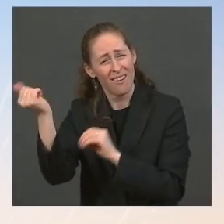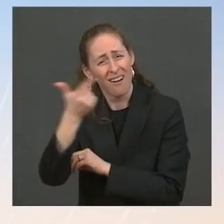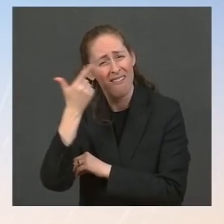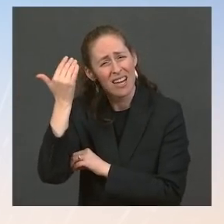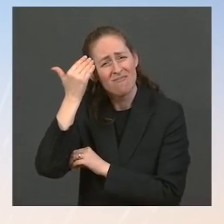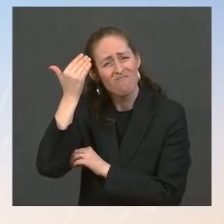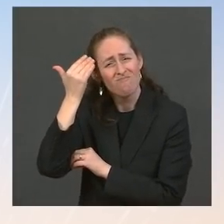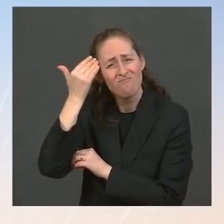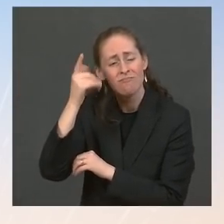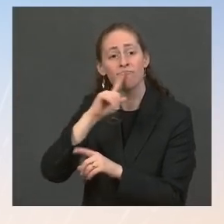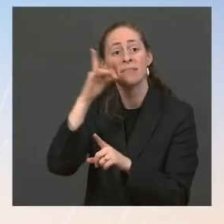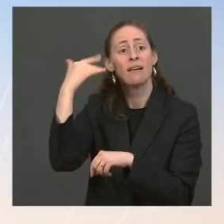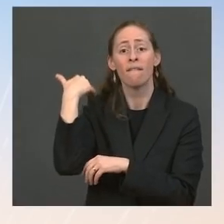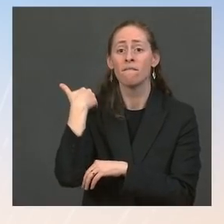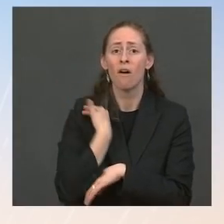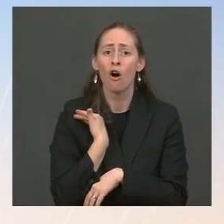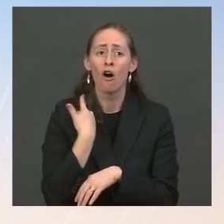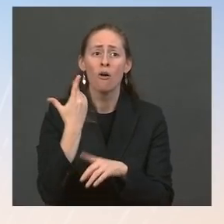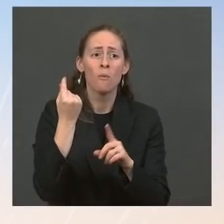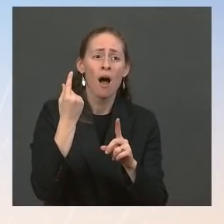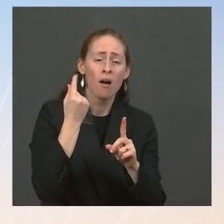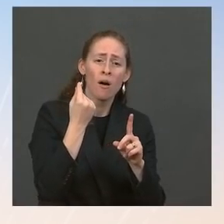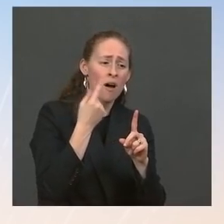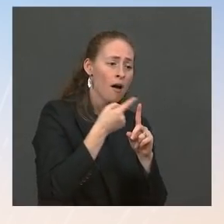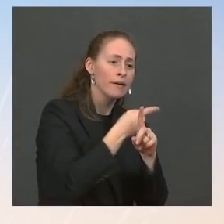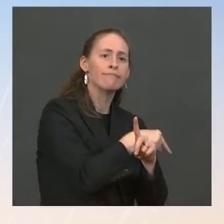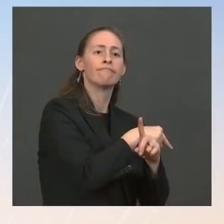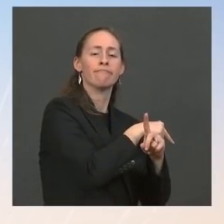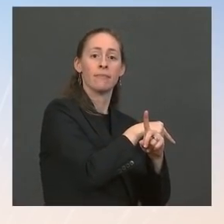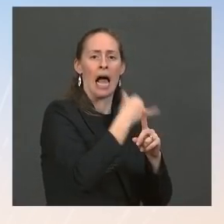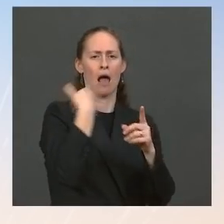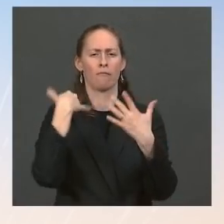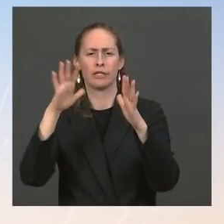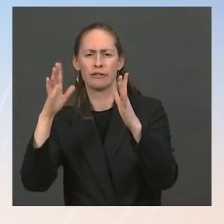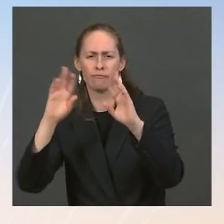We're proposing solutions. In the short term, we have to continue to get COVID under control.